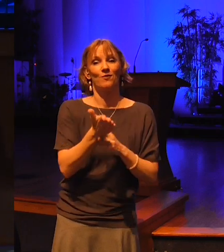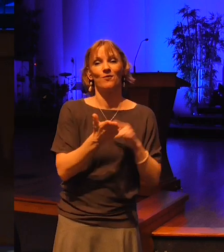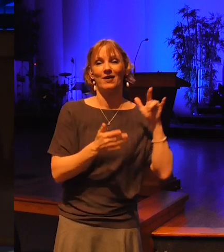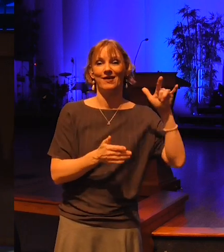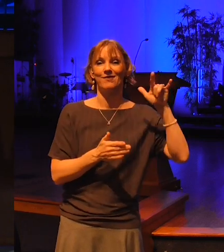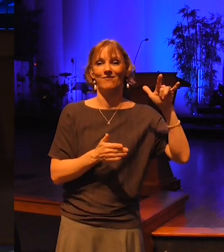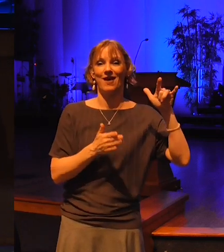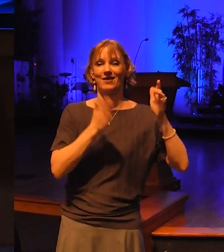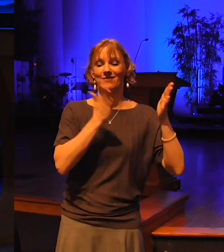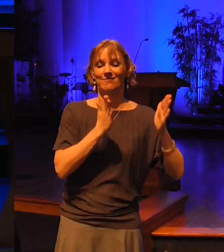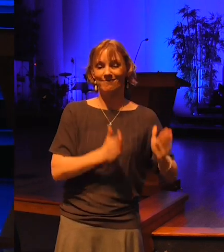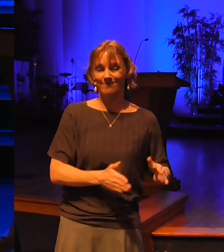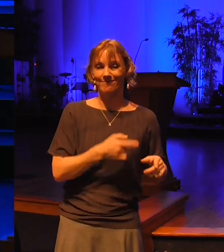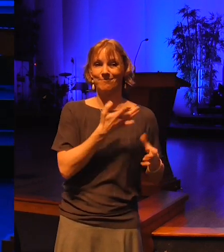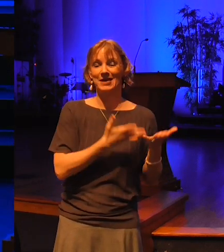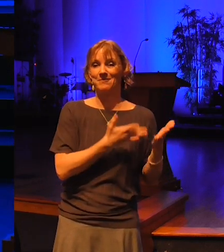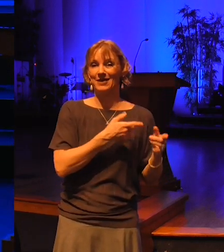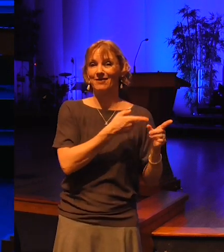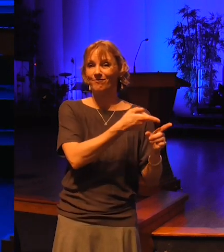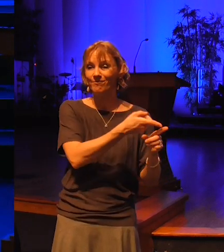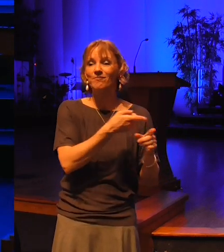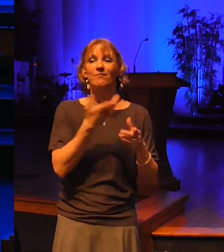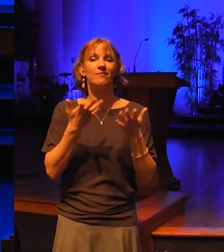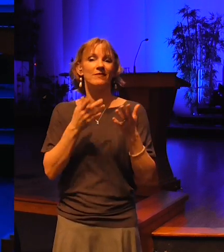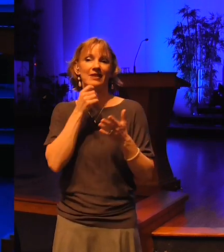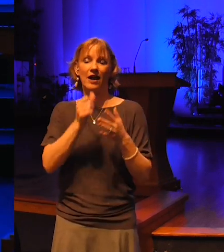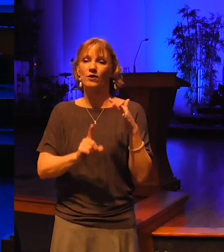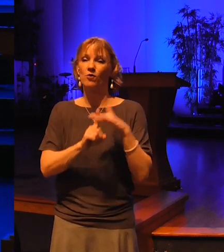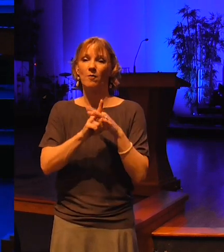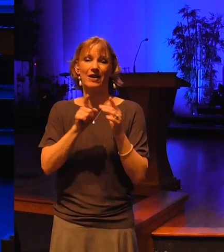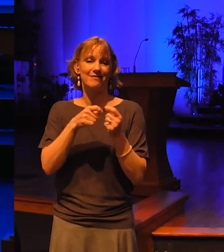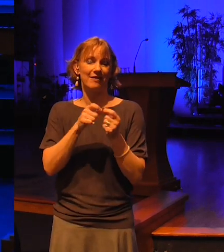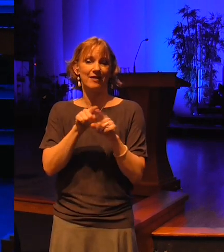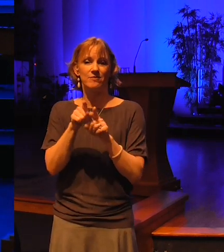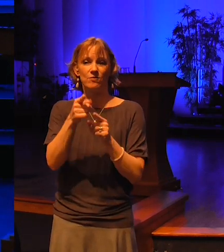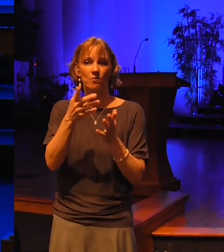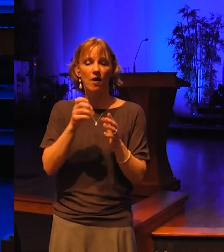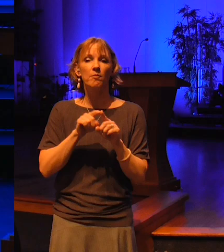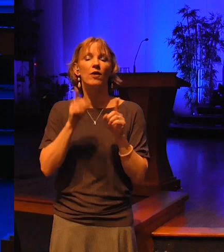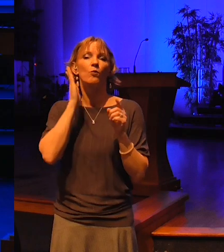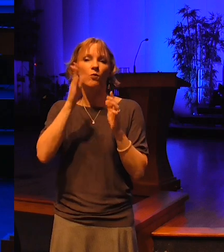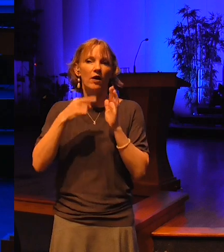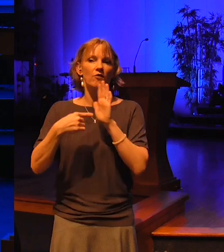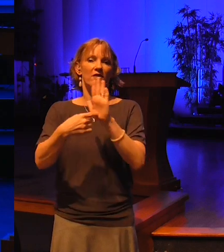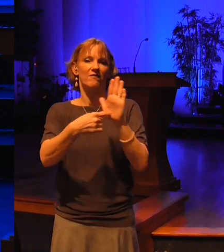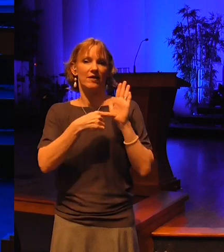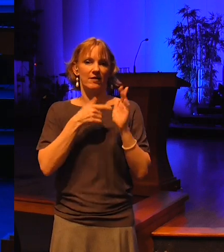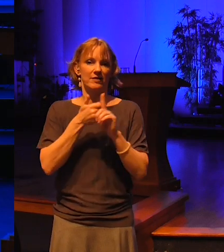may not show up exactly as you want it but it will begin to reveal itself all we have to do is what